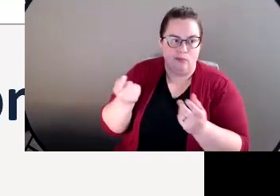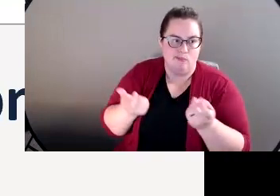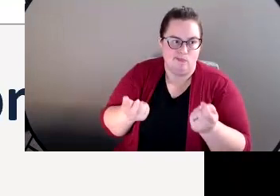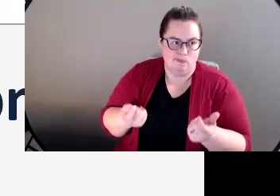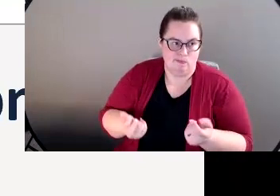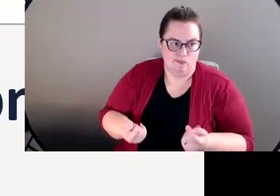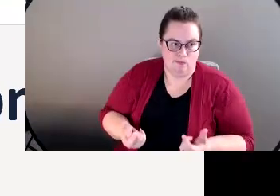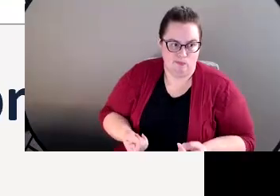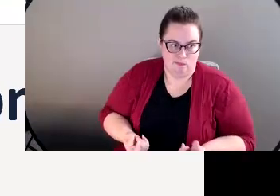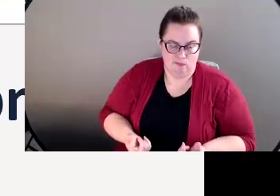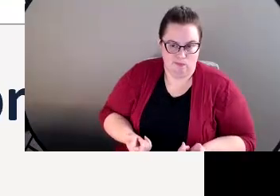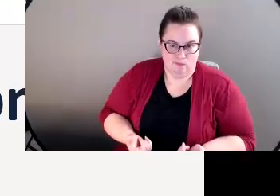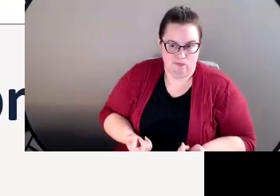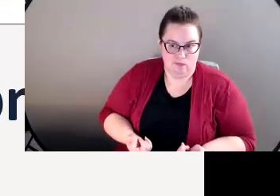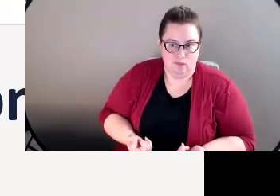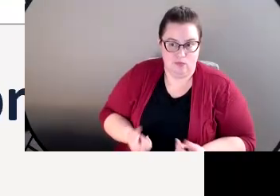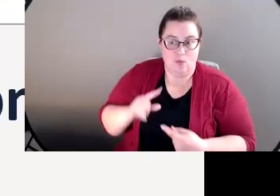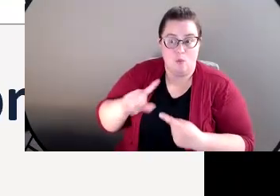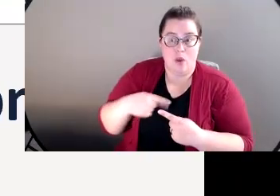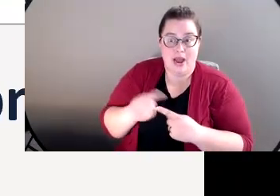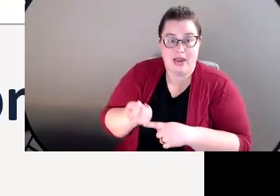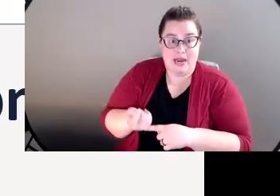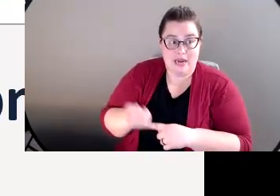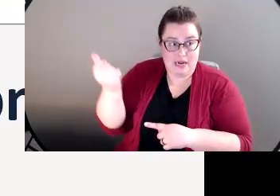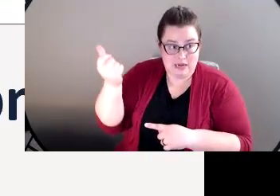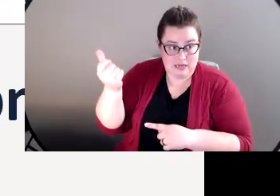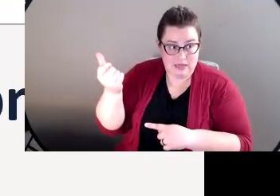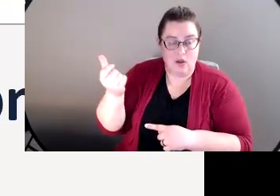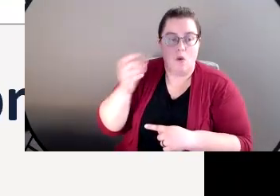When they are deleted, they will be in the Zoom trash folder